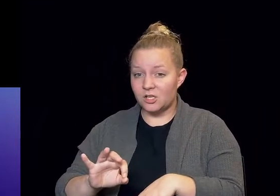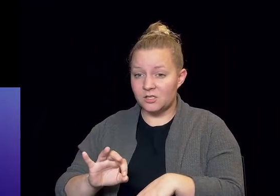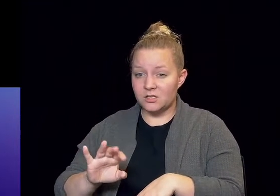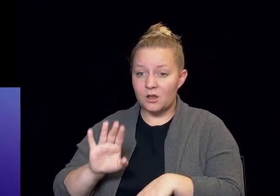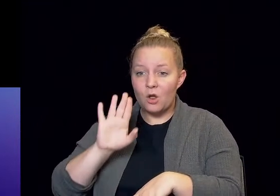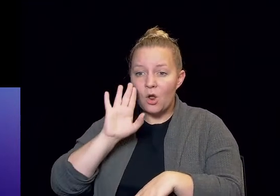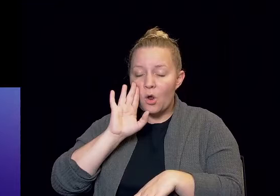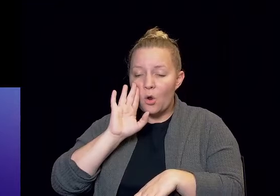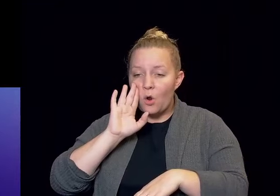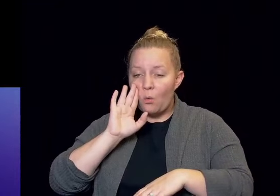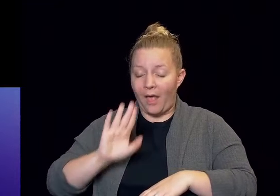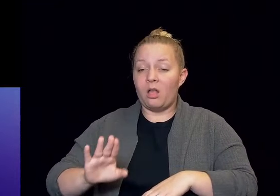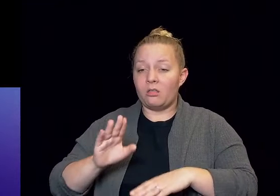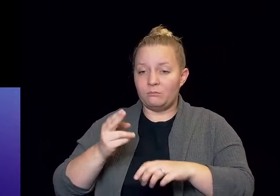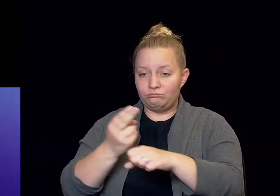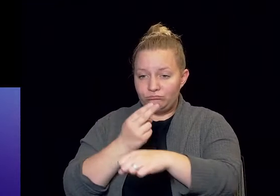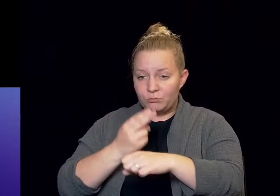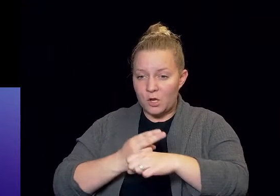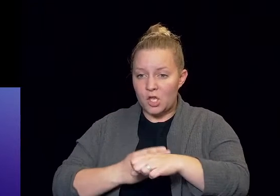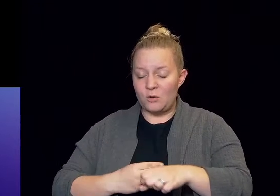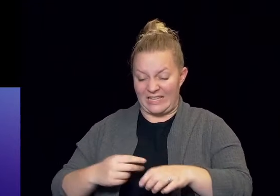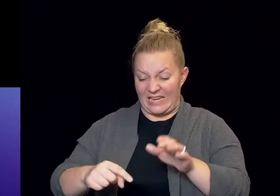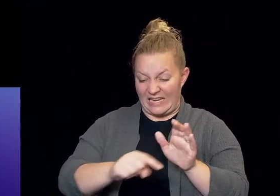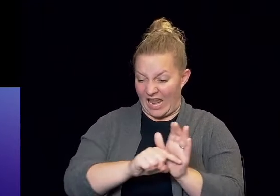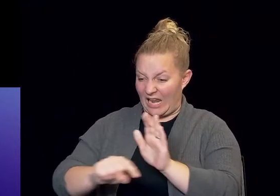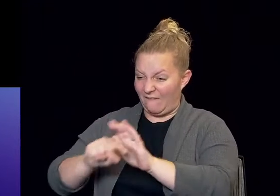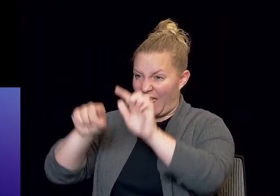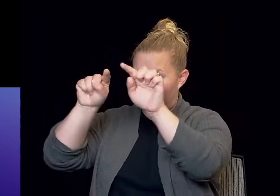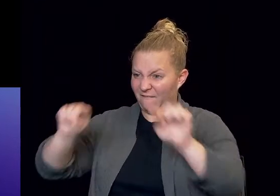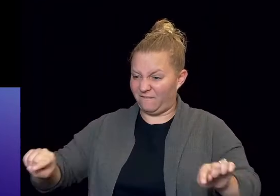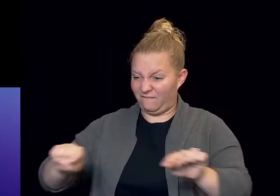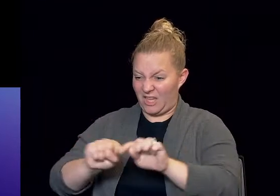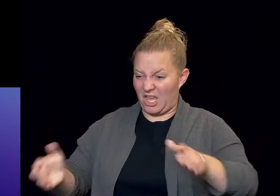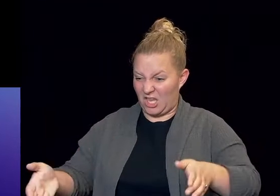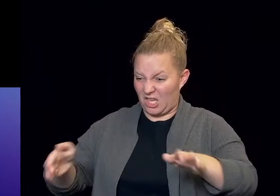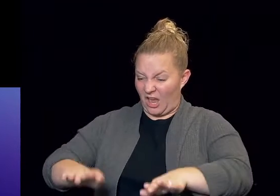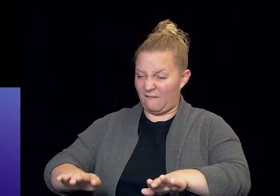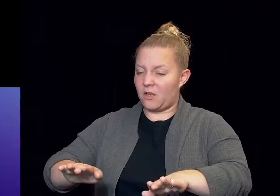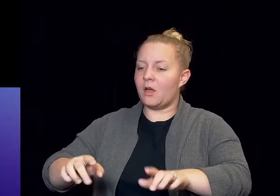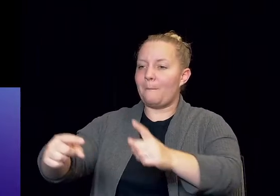cover up that negative; cover up that negative; because I know that 2/7 is also negative.